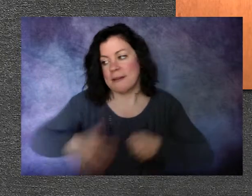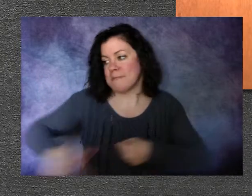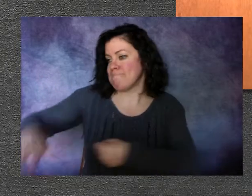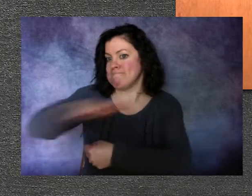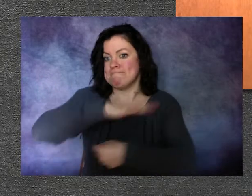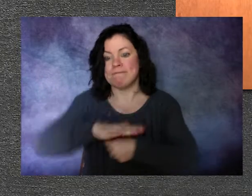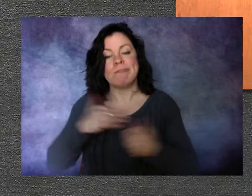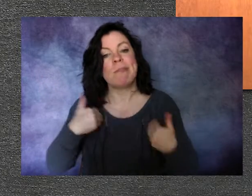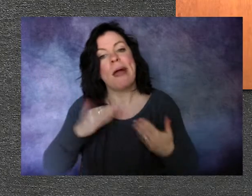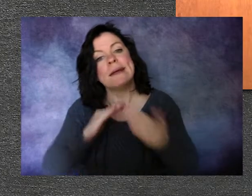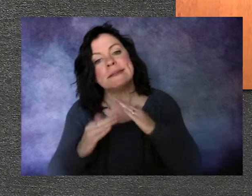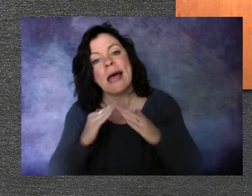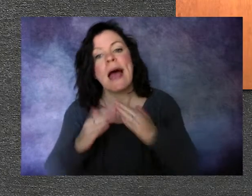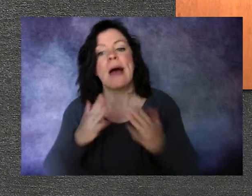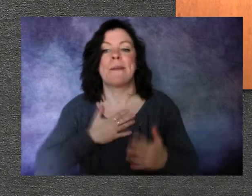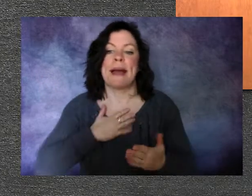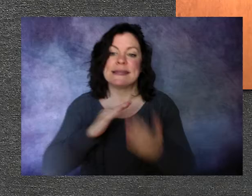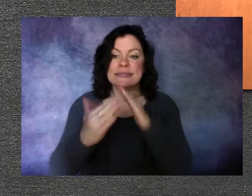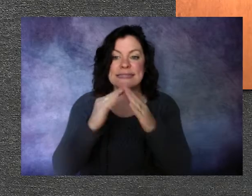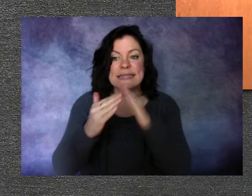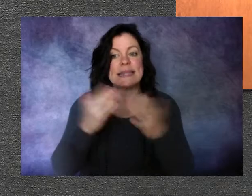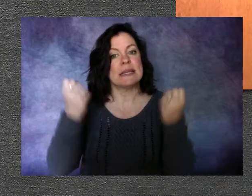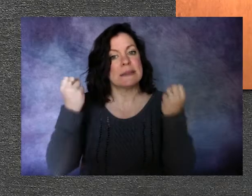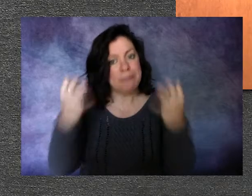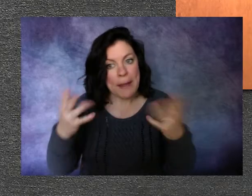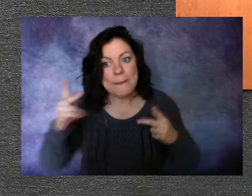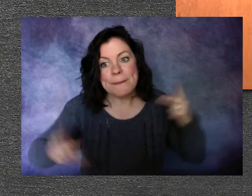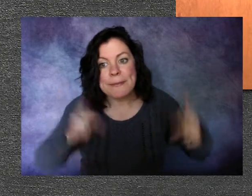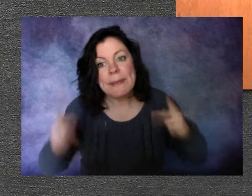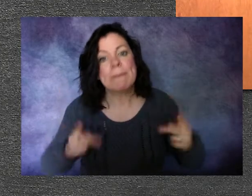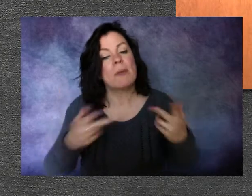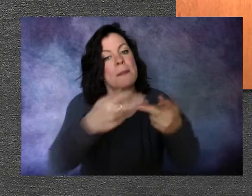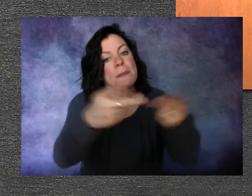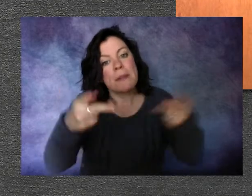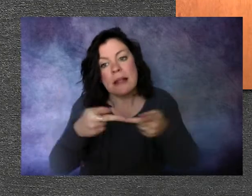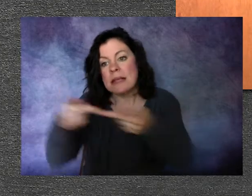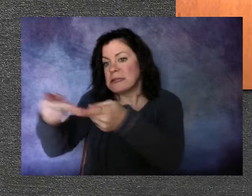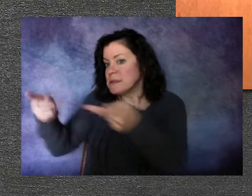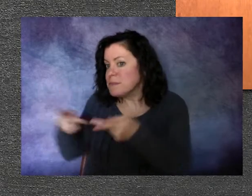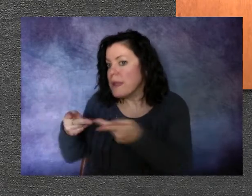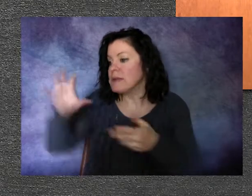like your city or town, but it's the people and places in your town.